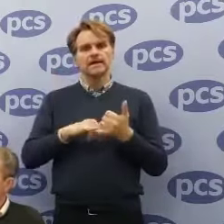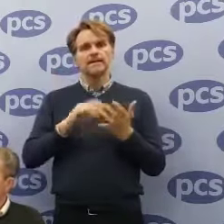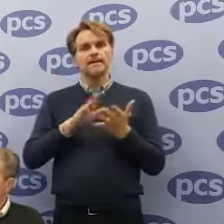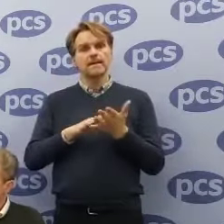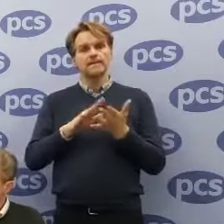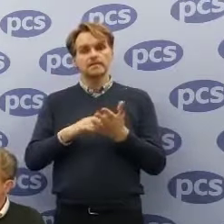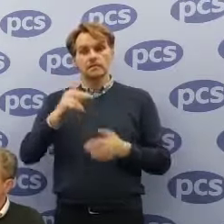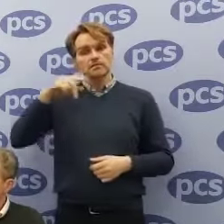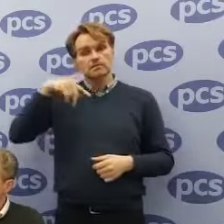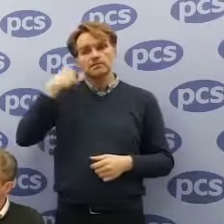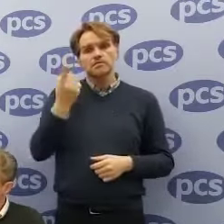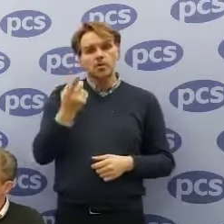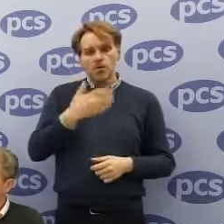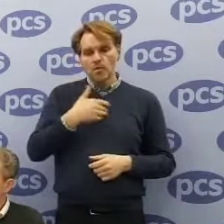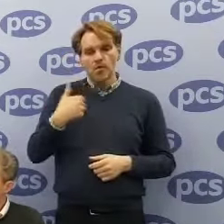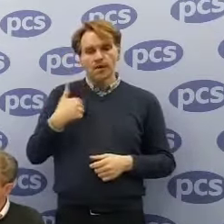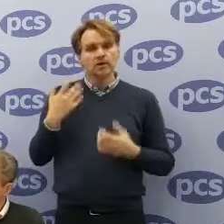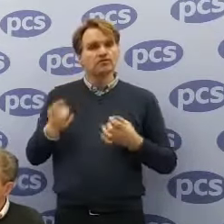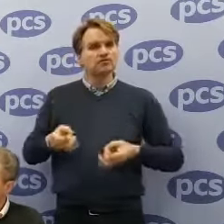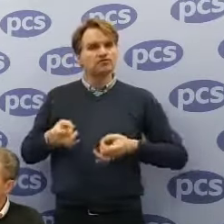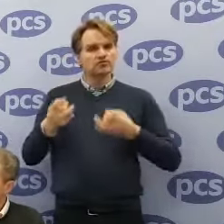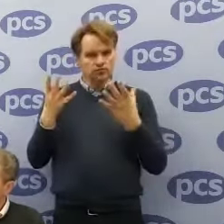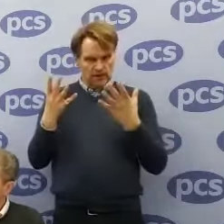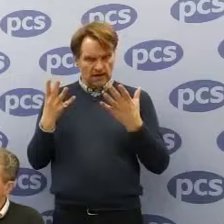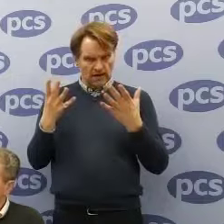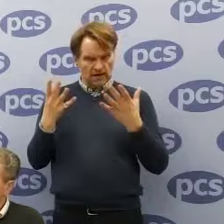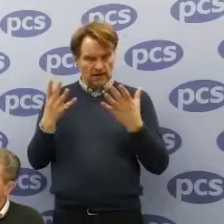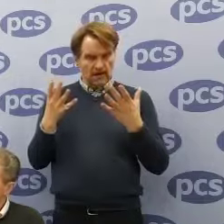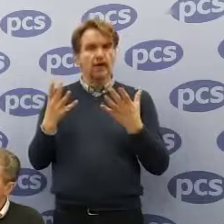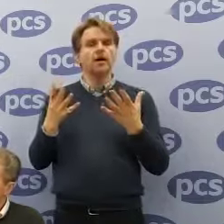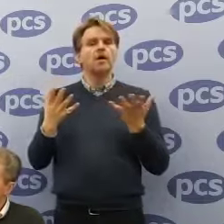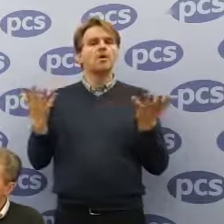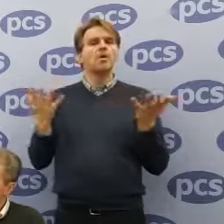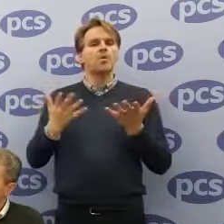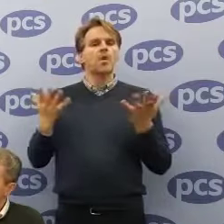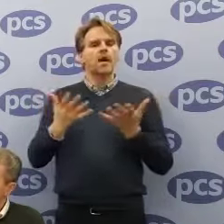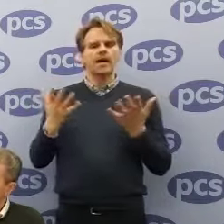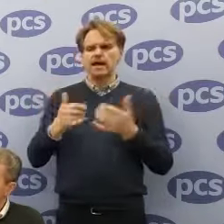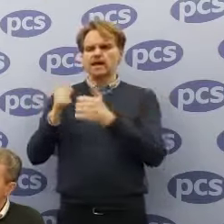morning, they're working in in the outsourced companies within BEIS